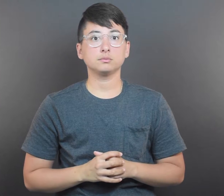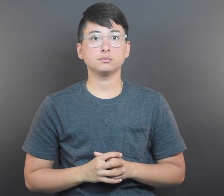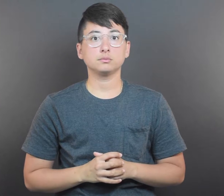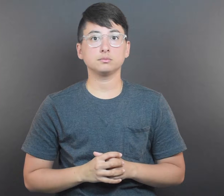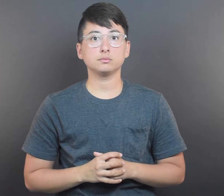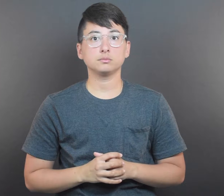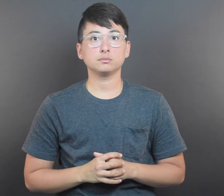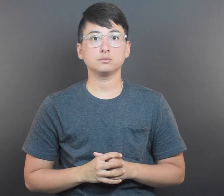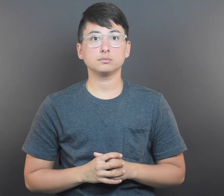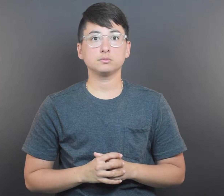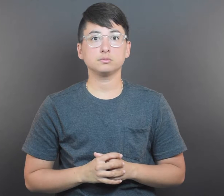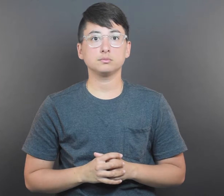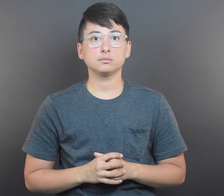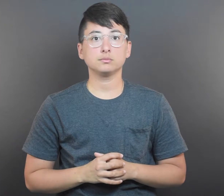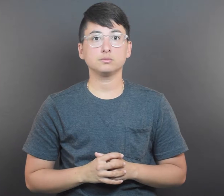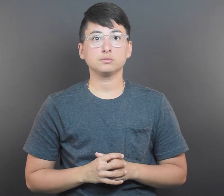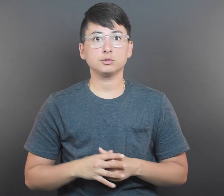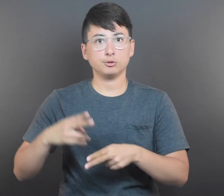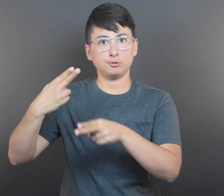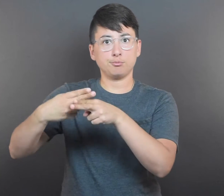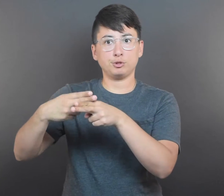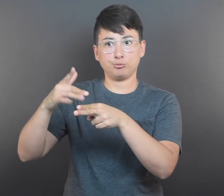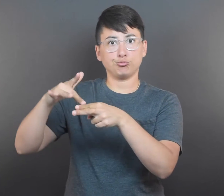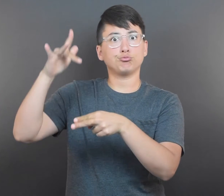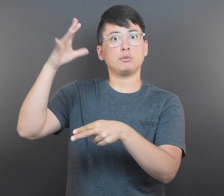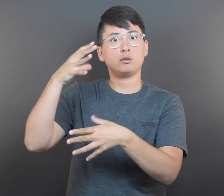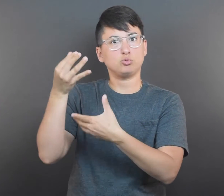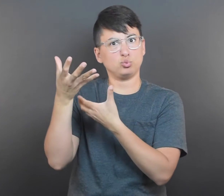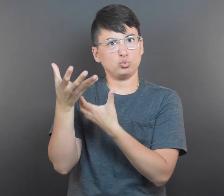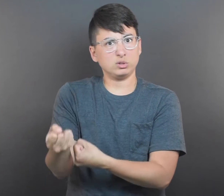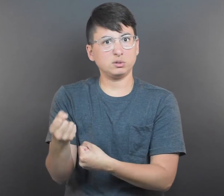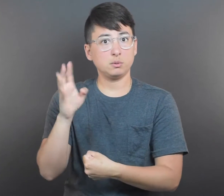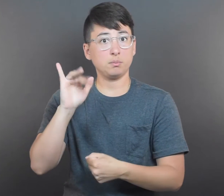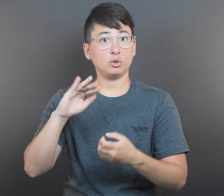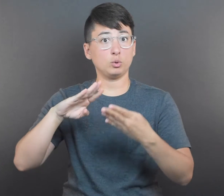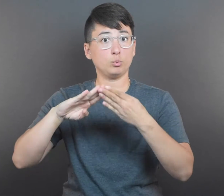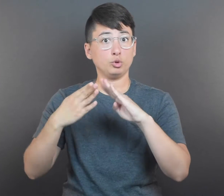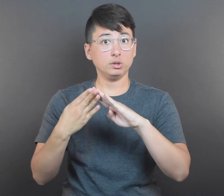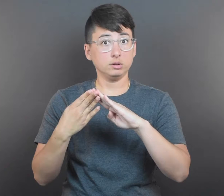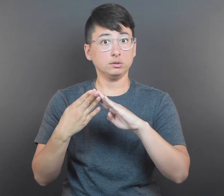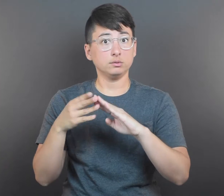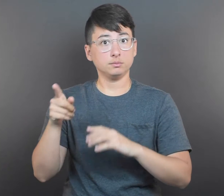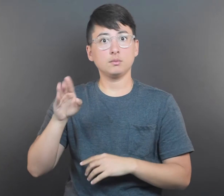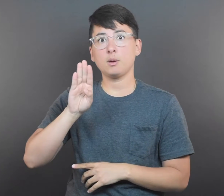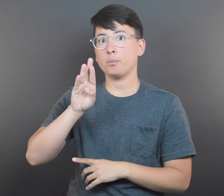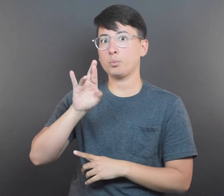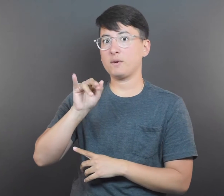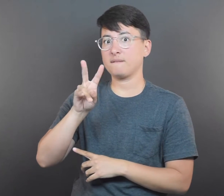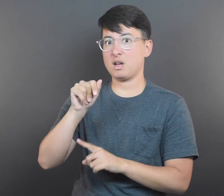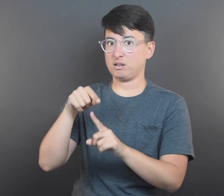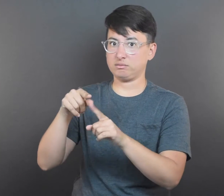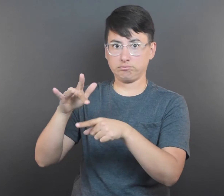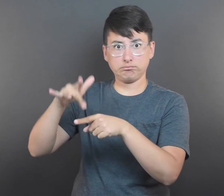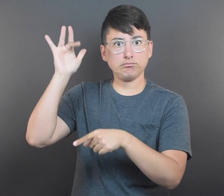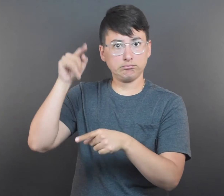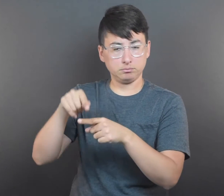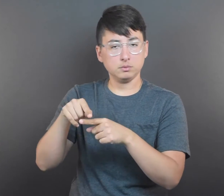and volunteers to assist people with registration, vaccination, and to make them feel safe.